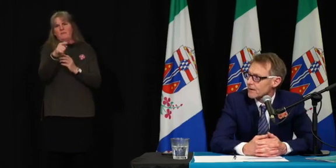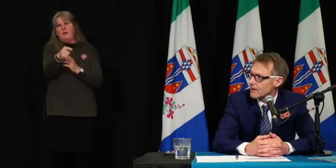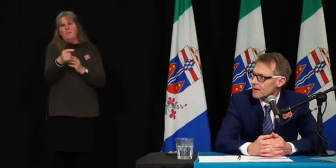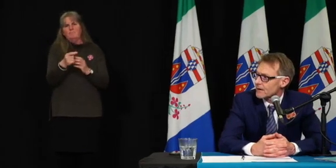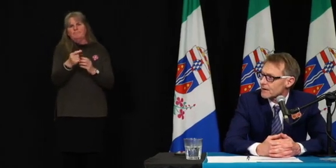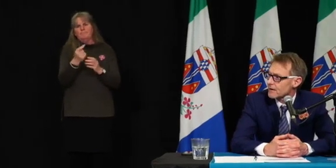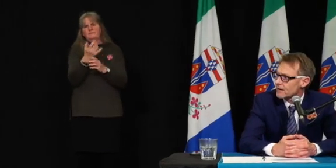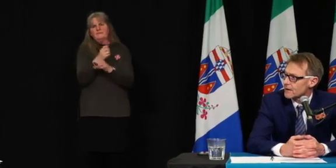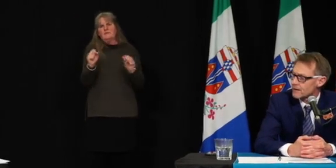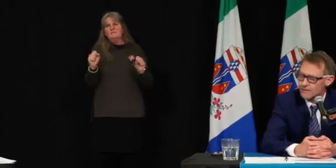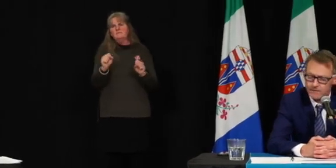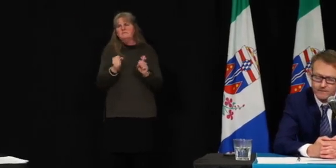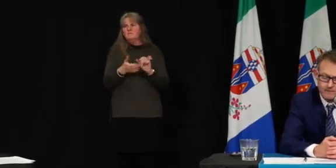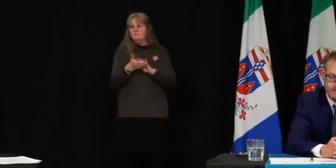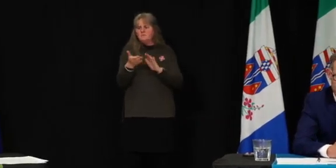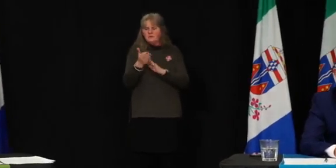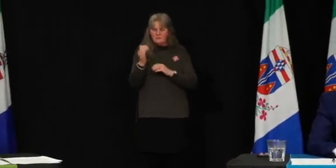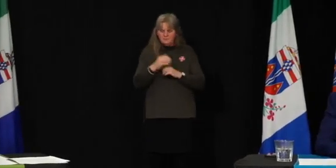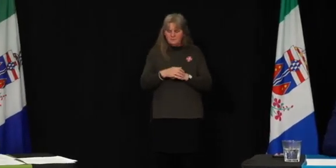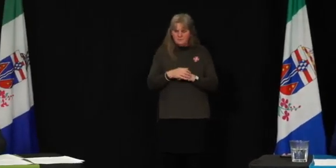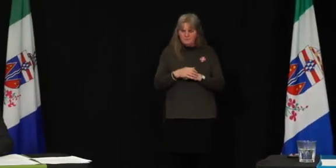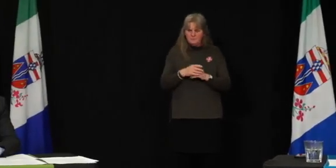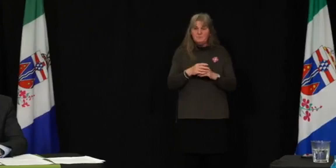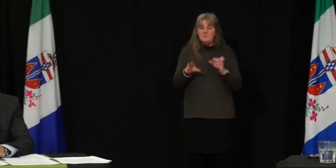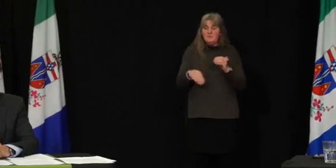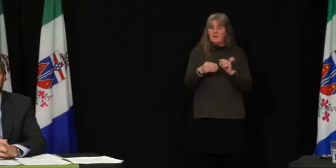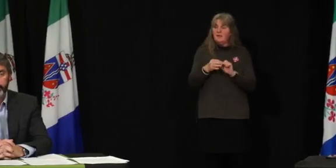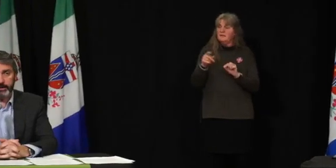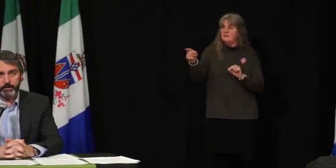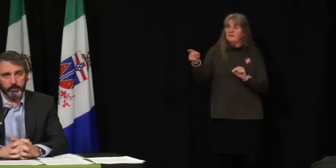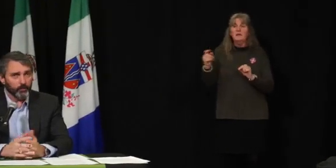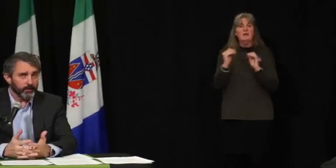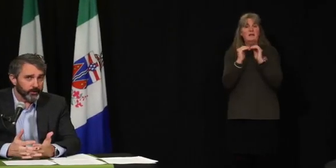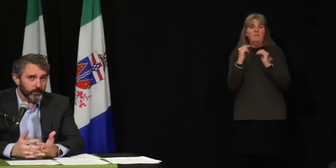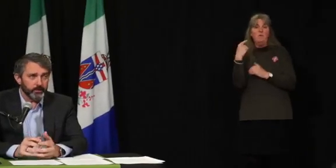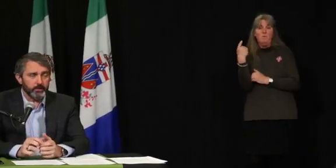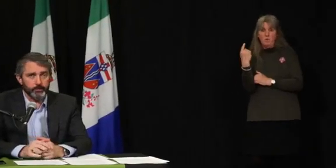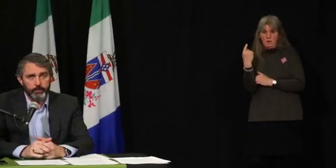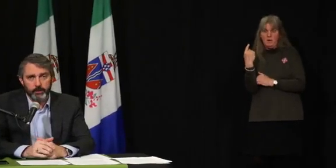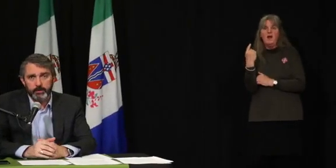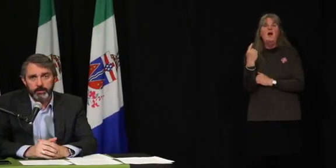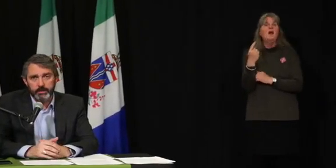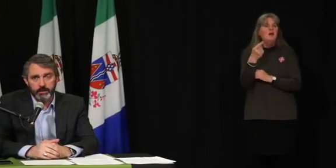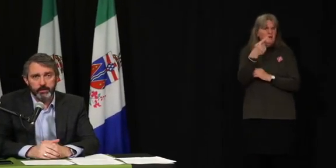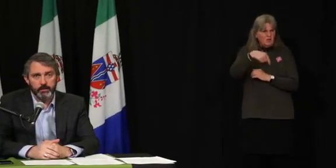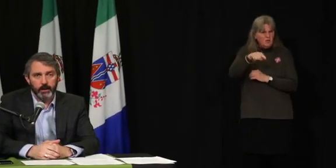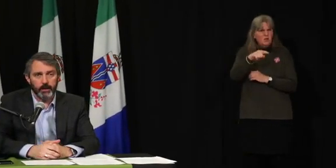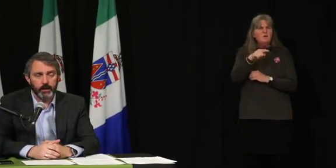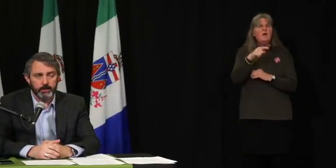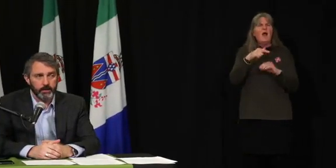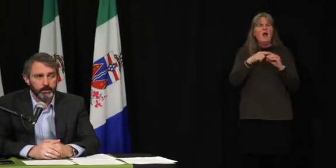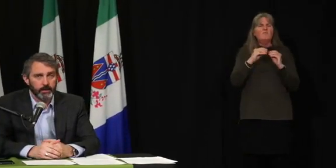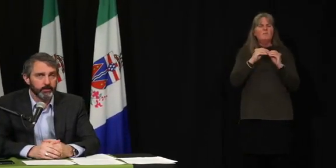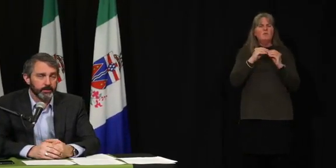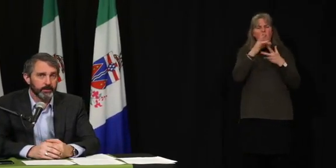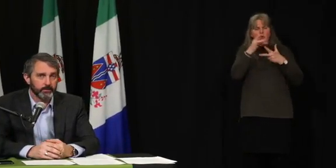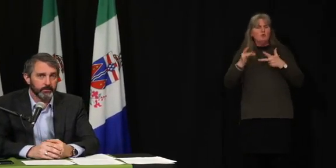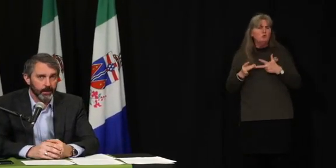Yeah, I would just add to that that through phase I, what we are offering is more variables that people can consider as they make their